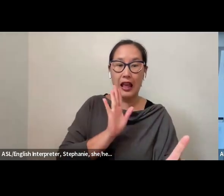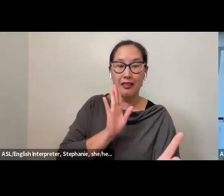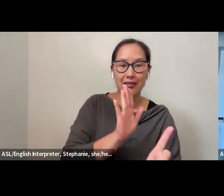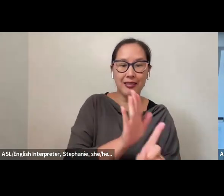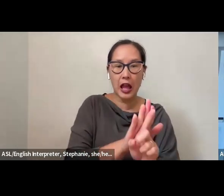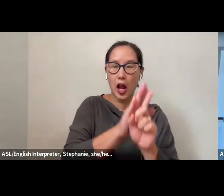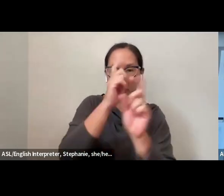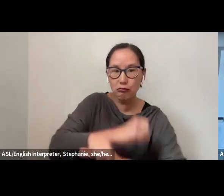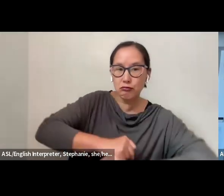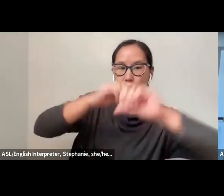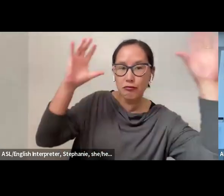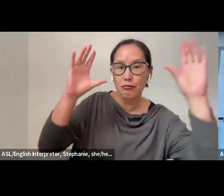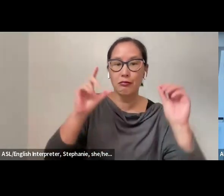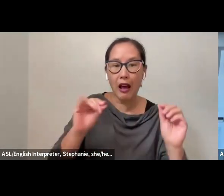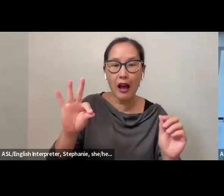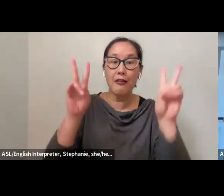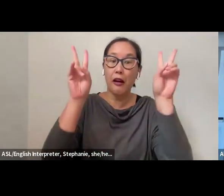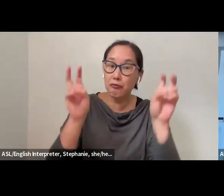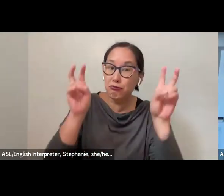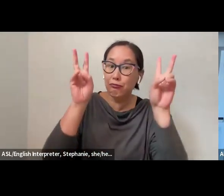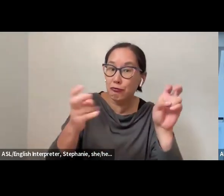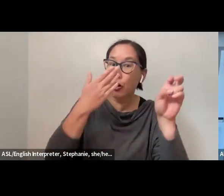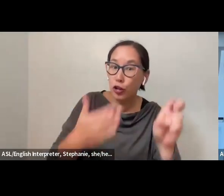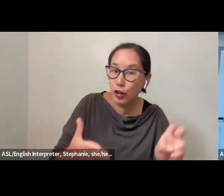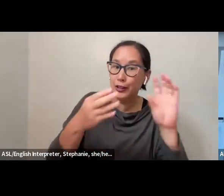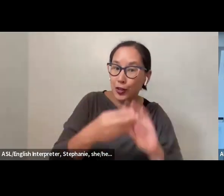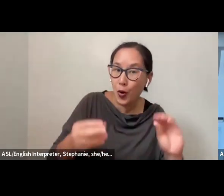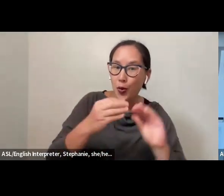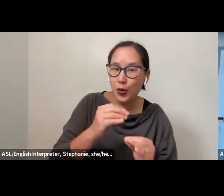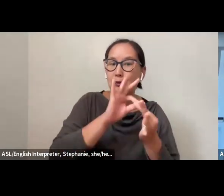of what makes the quote unquote good story about disability.